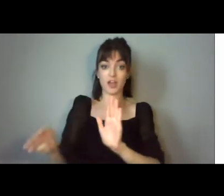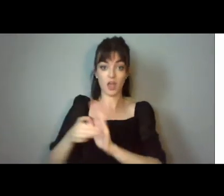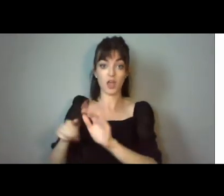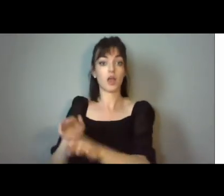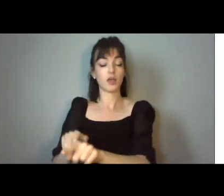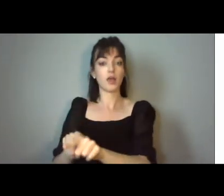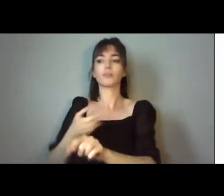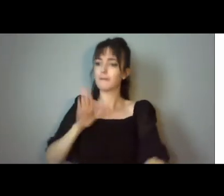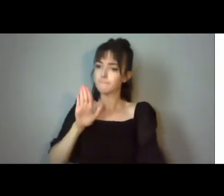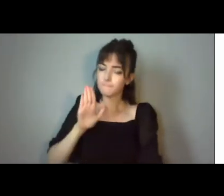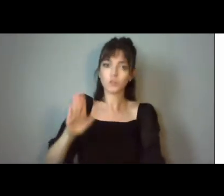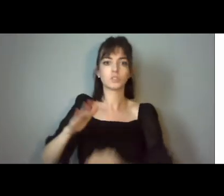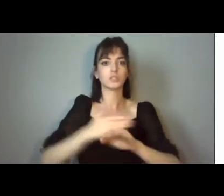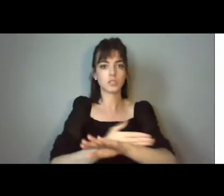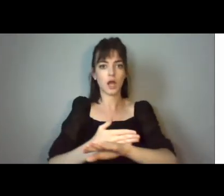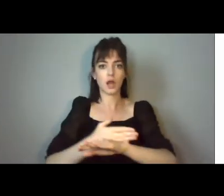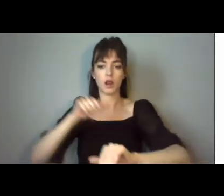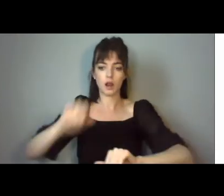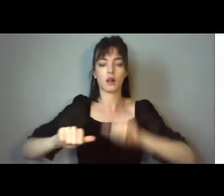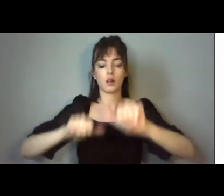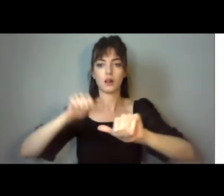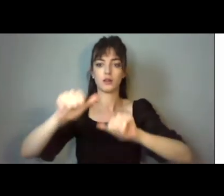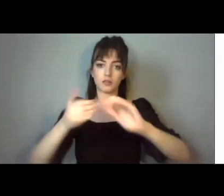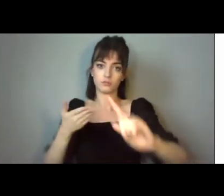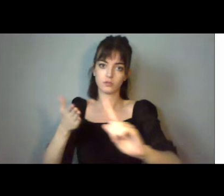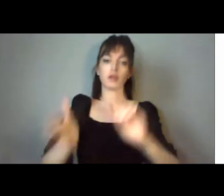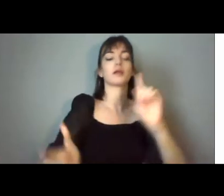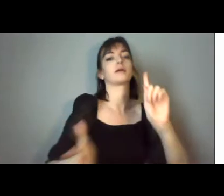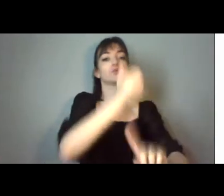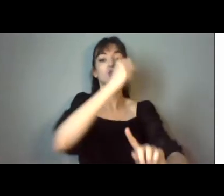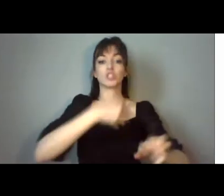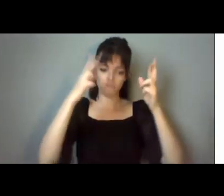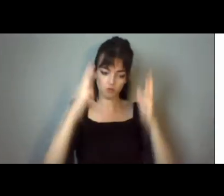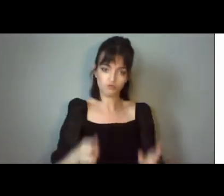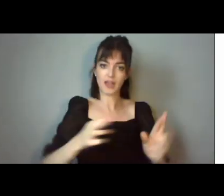taking steps towards the realisation of the rights provided for in Article 12.